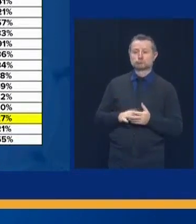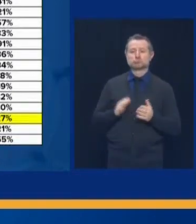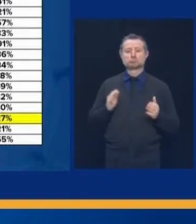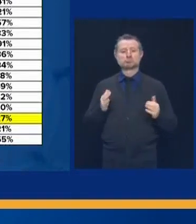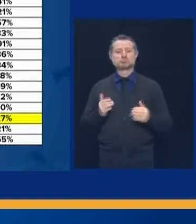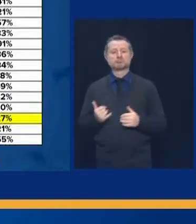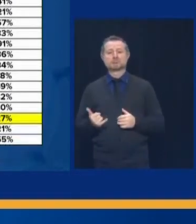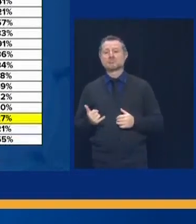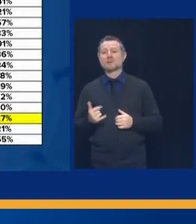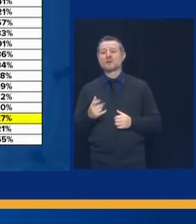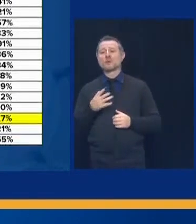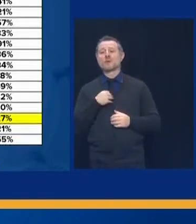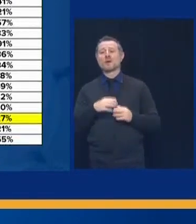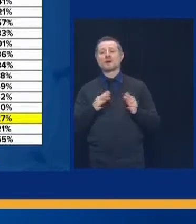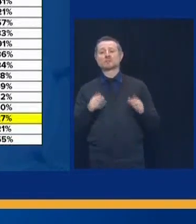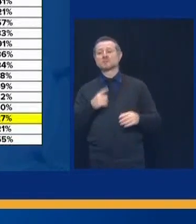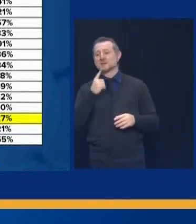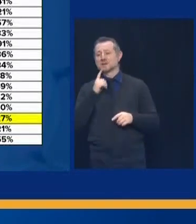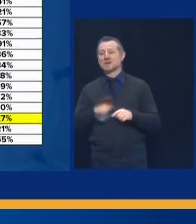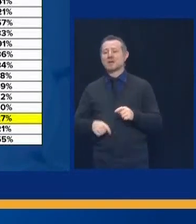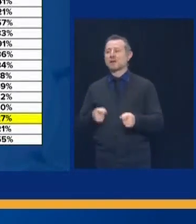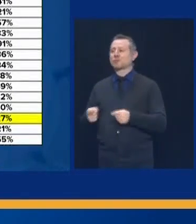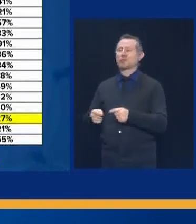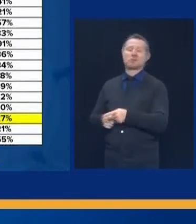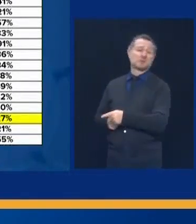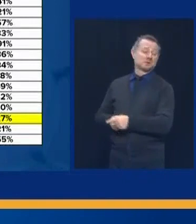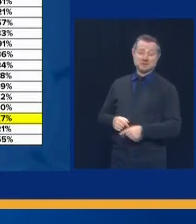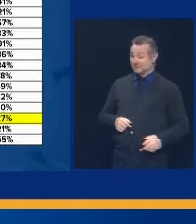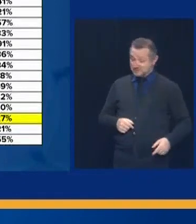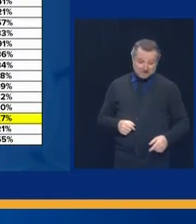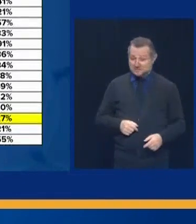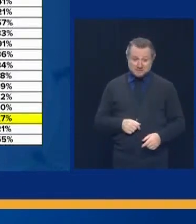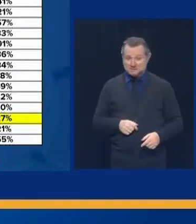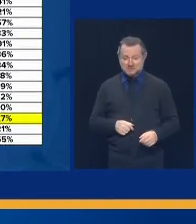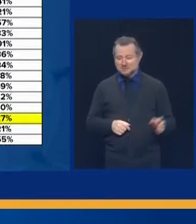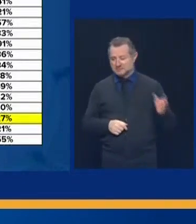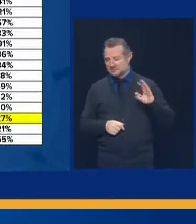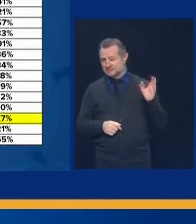COMPARED TO THE OTHER STATES. WHICH IS JUST INCREDIBLE.